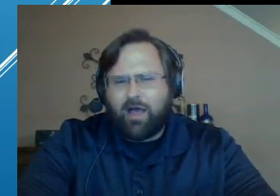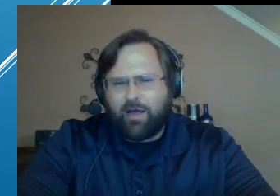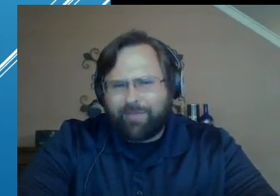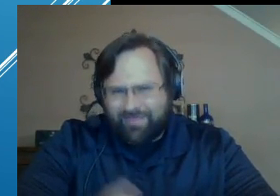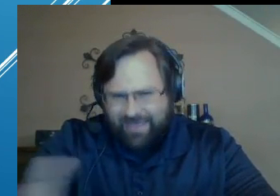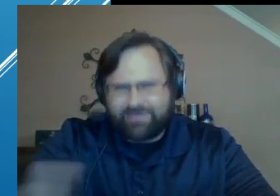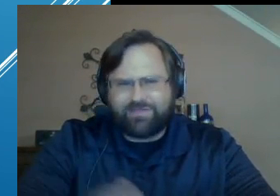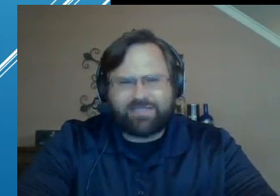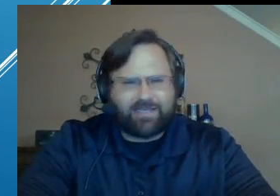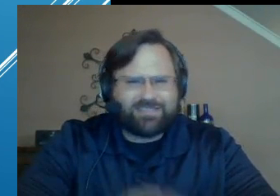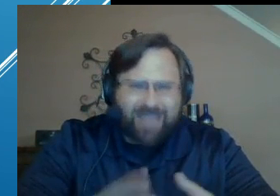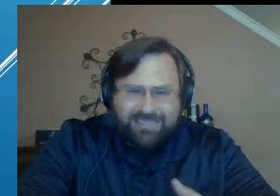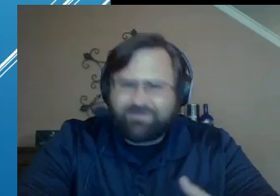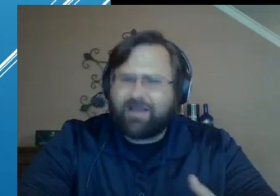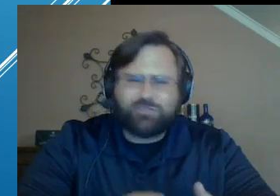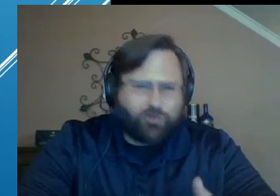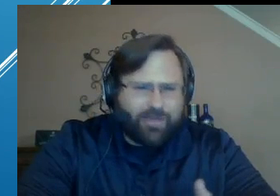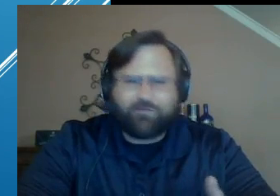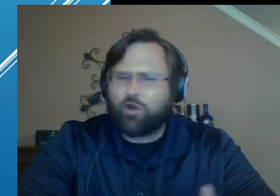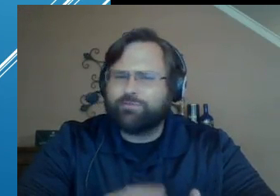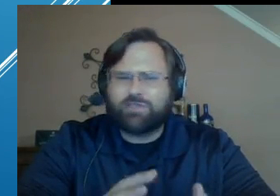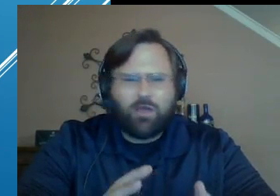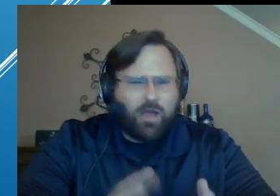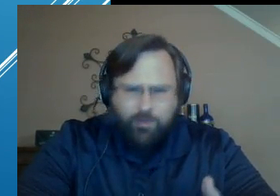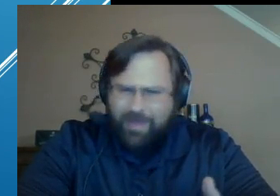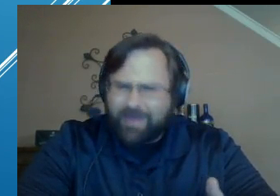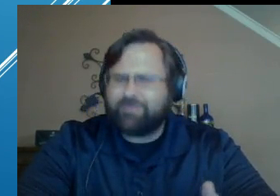at the end of the sentence classifiers agreeing verbs repetitive